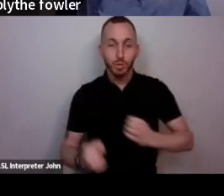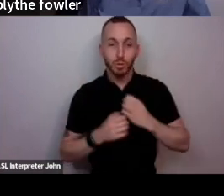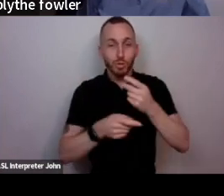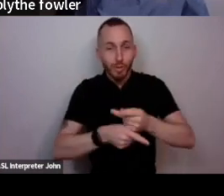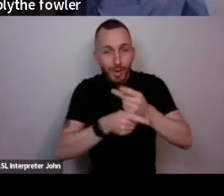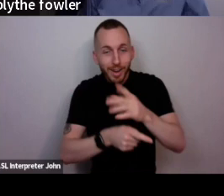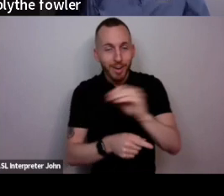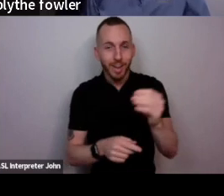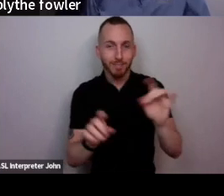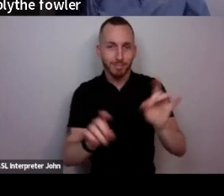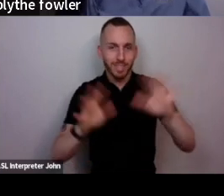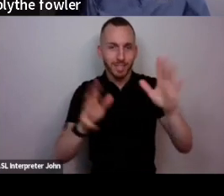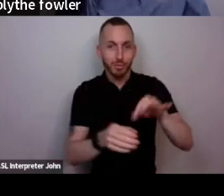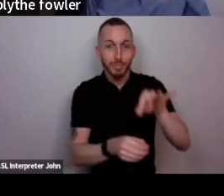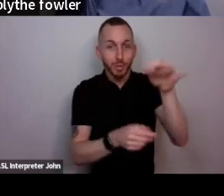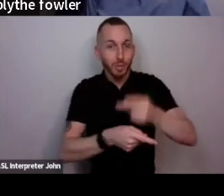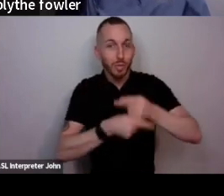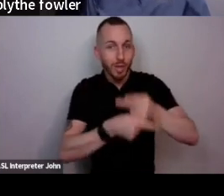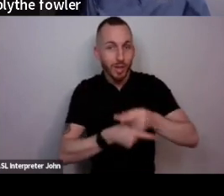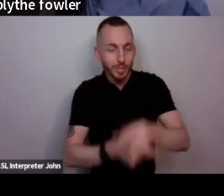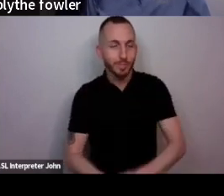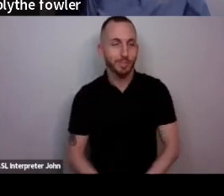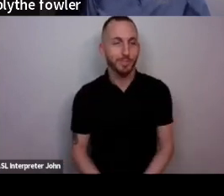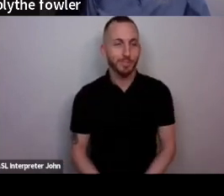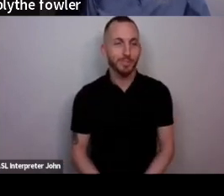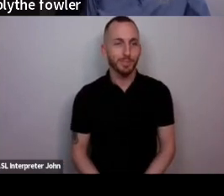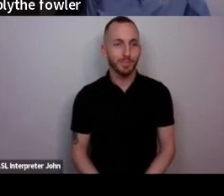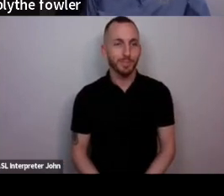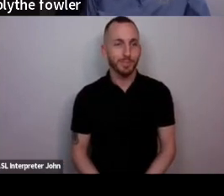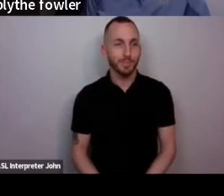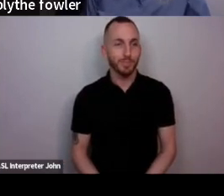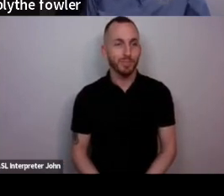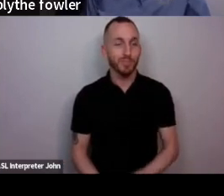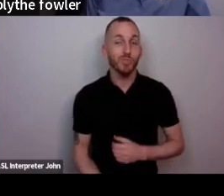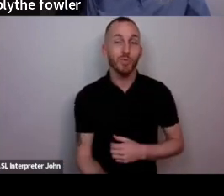Spiritual Care. Three members of the Committee are involved in presenting today.